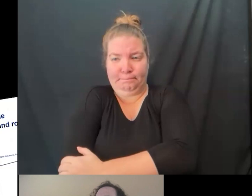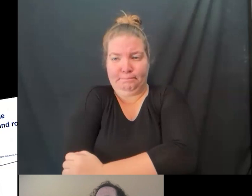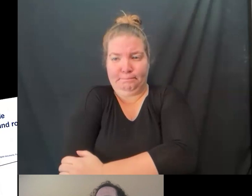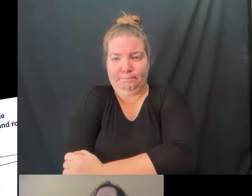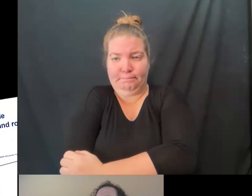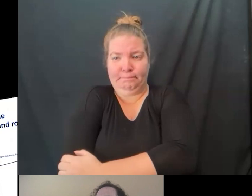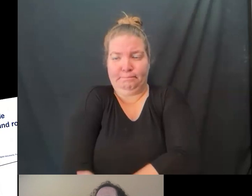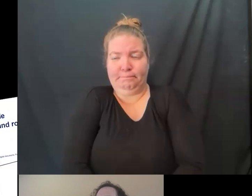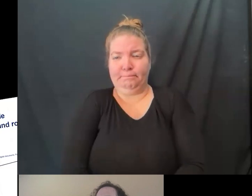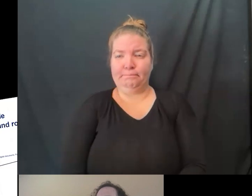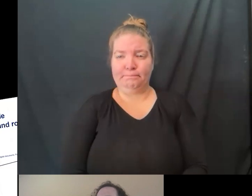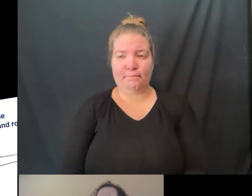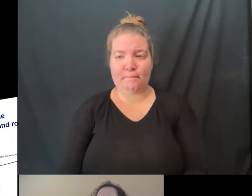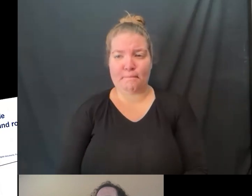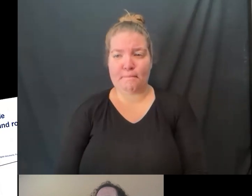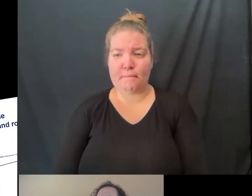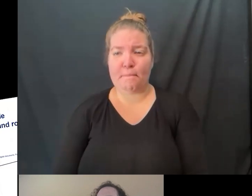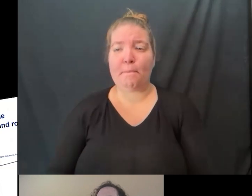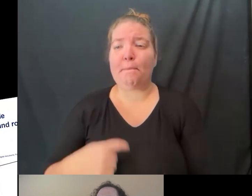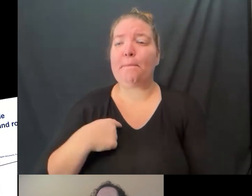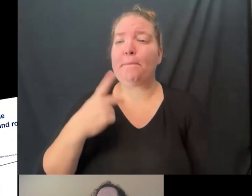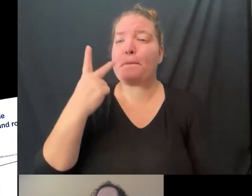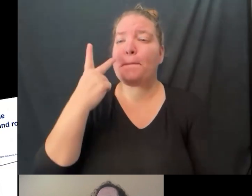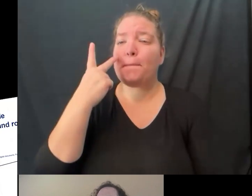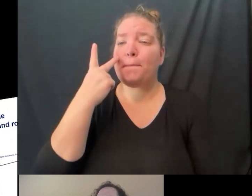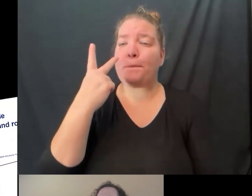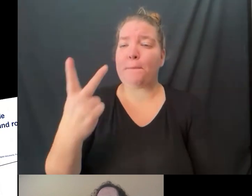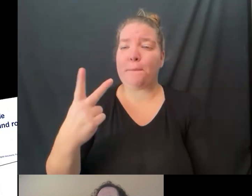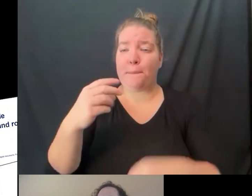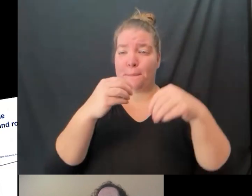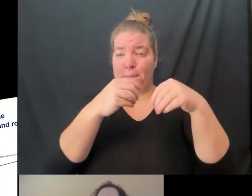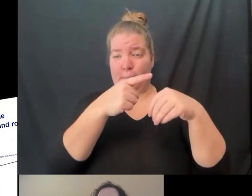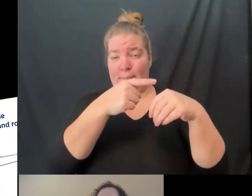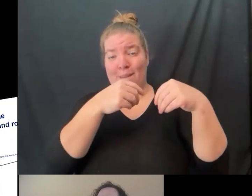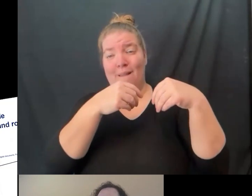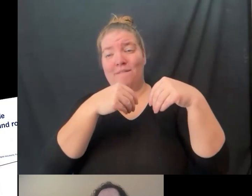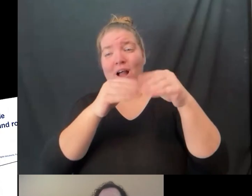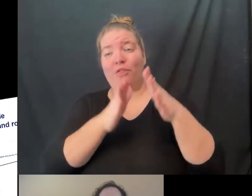So Solomon says, we've seen vendors' VPATs,